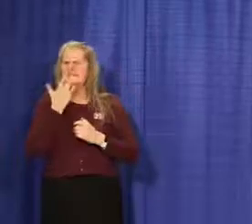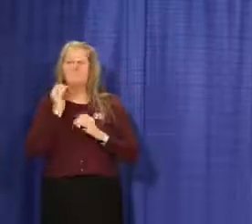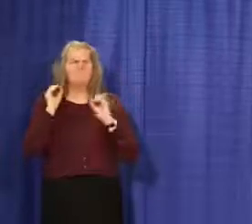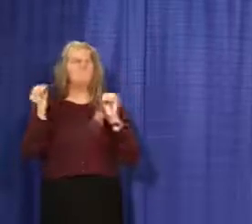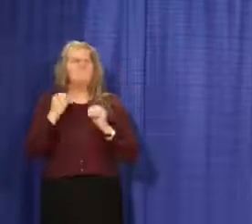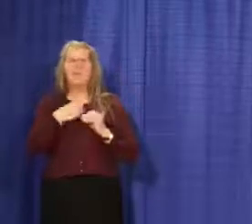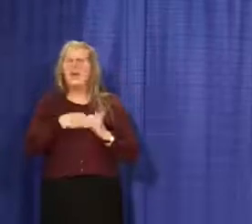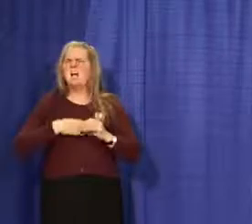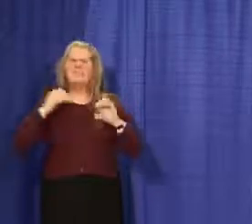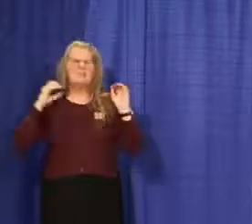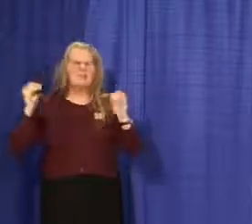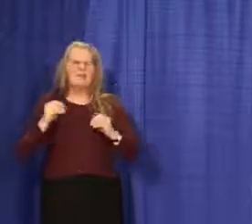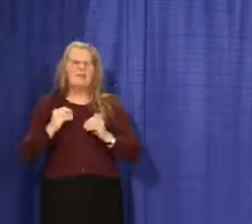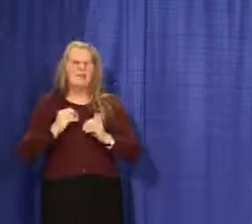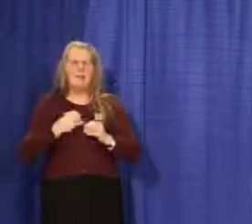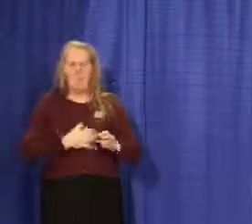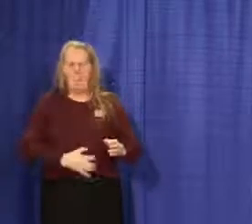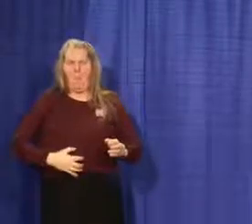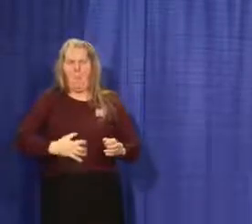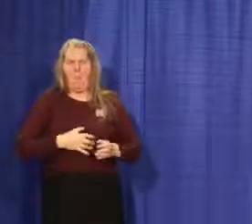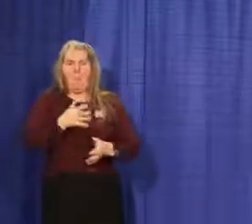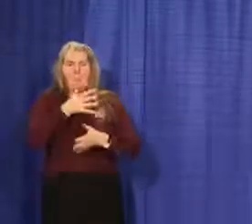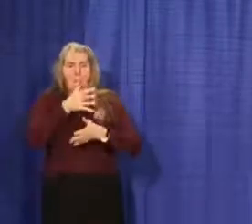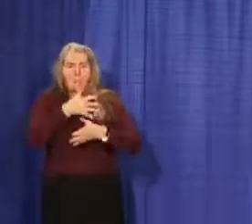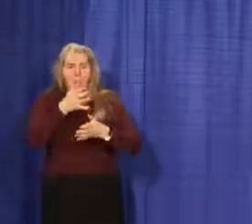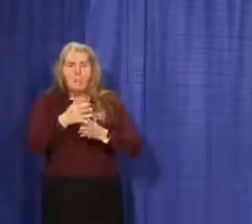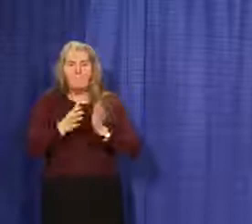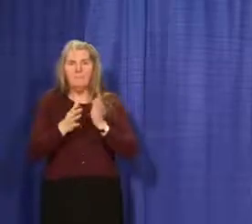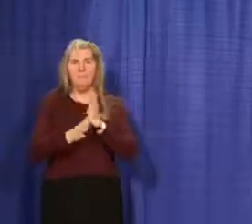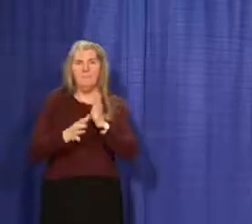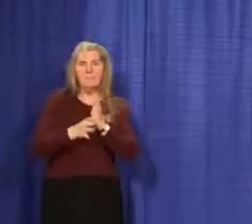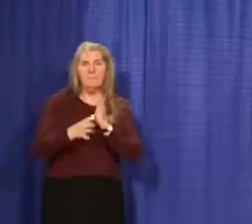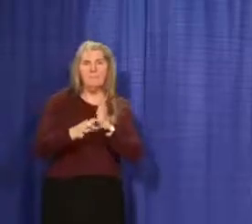appetite, nausea, and vomiting.